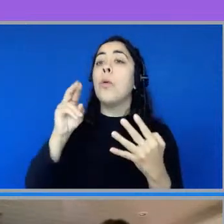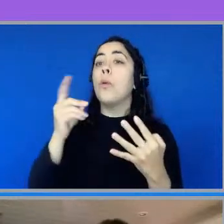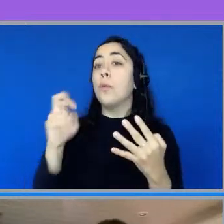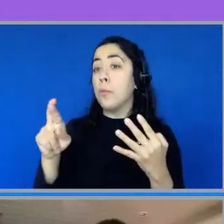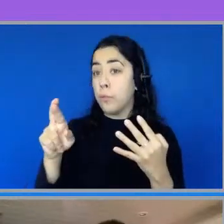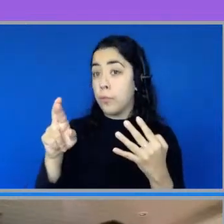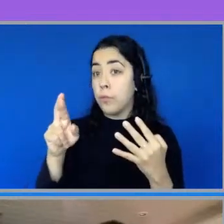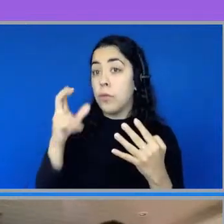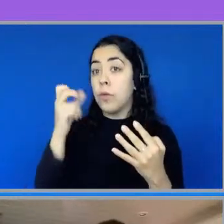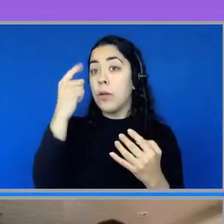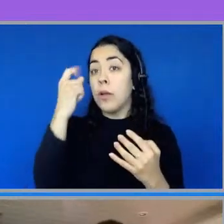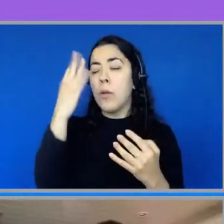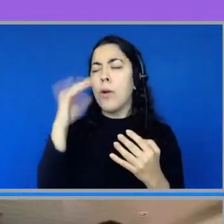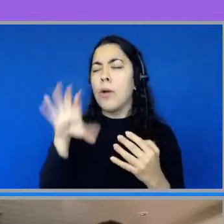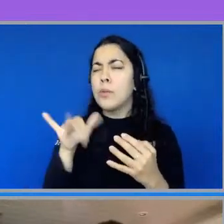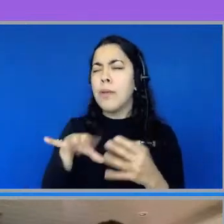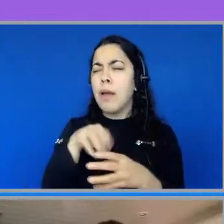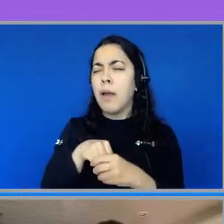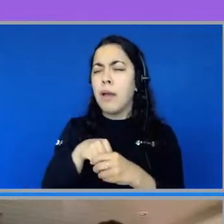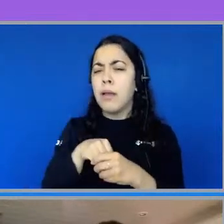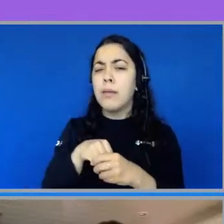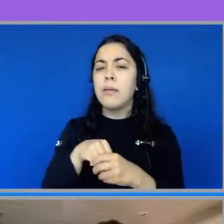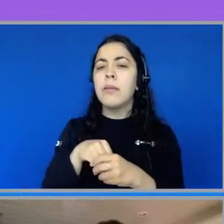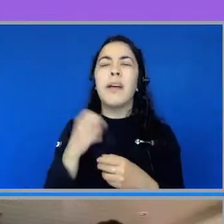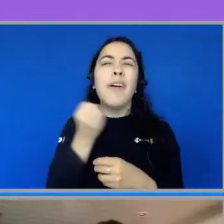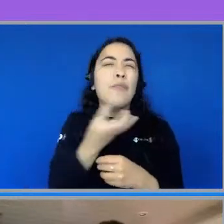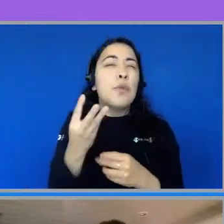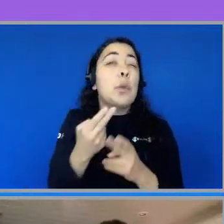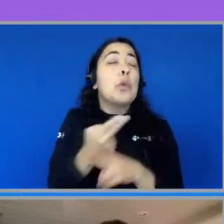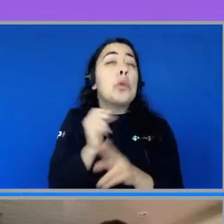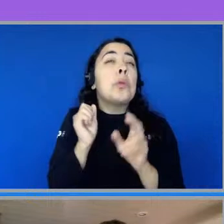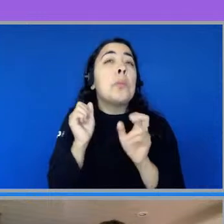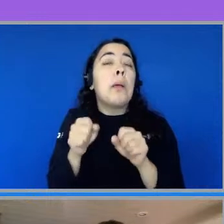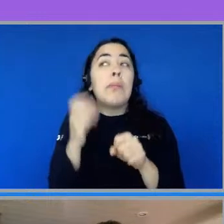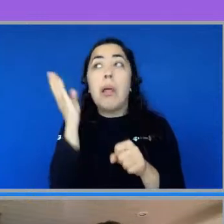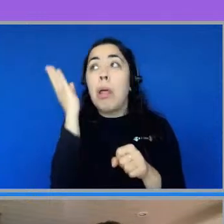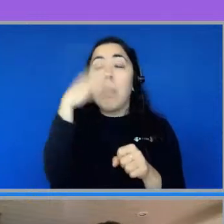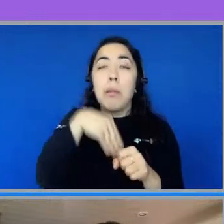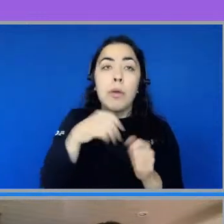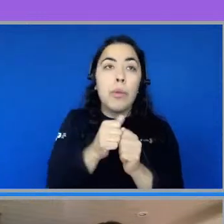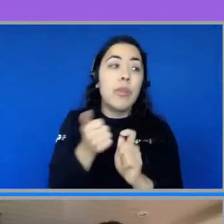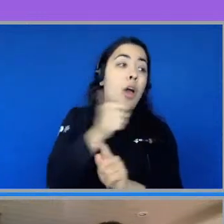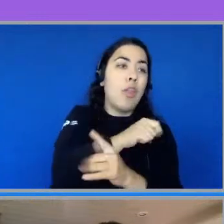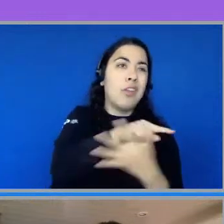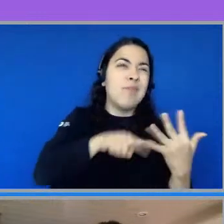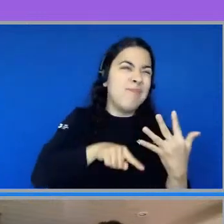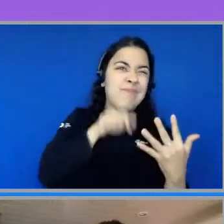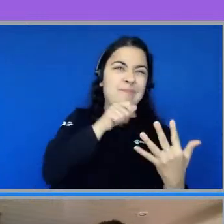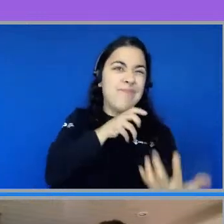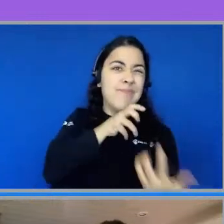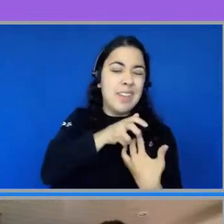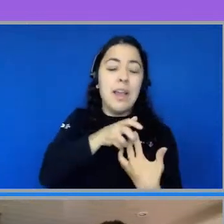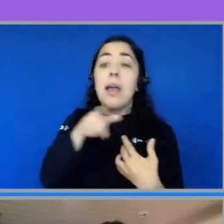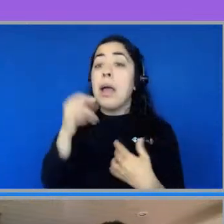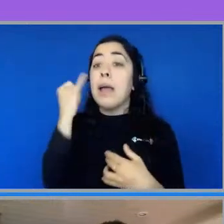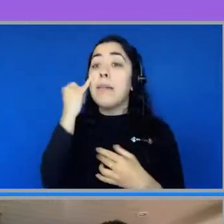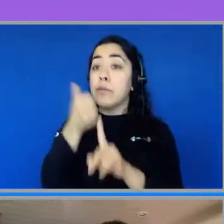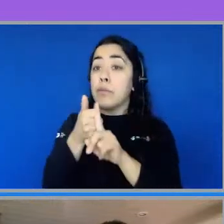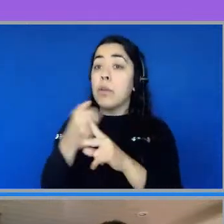The reason we've included this is it scoops up a few use cases we might miss with the other